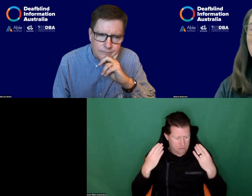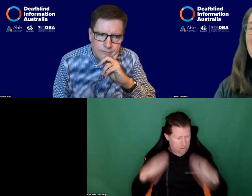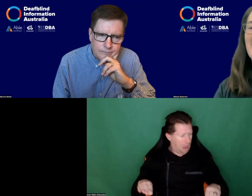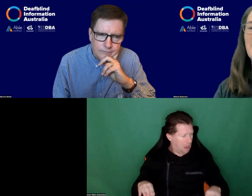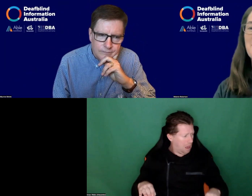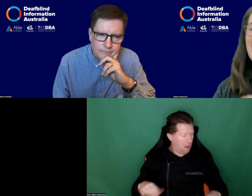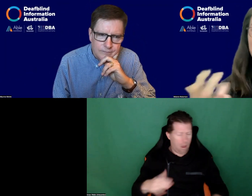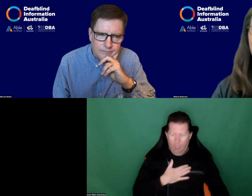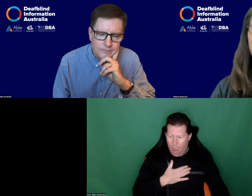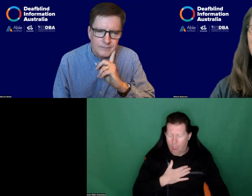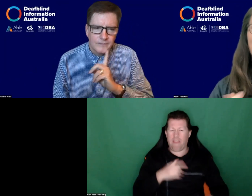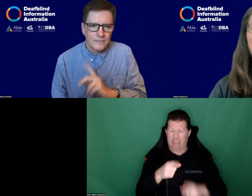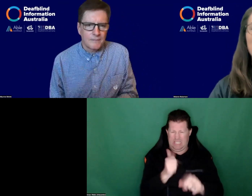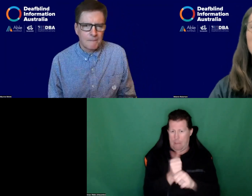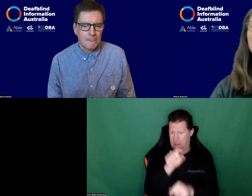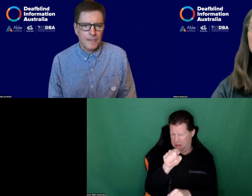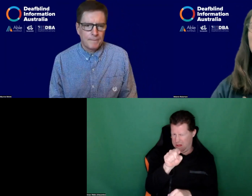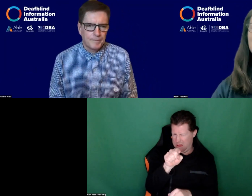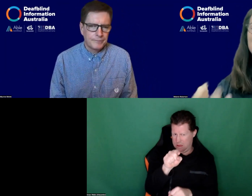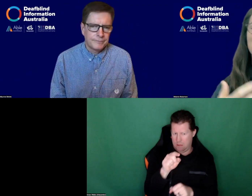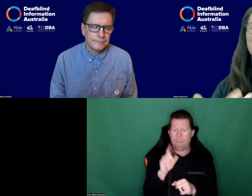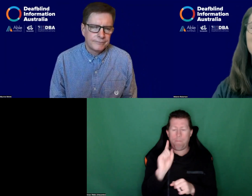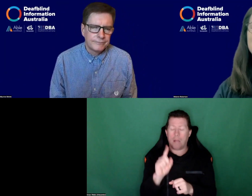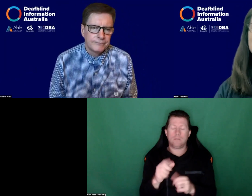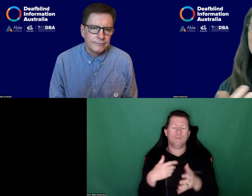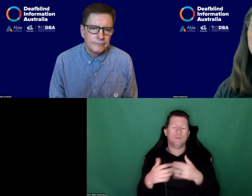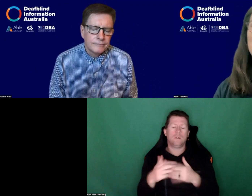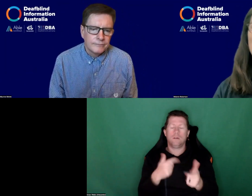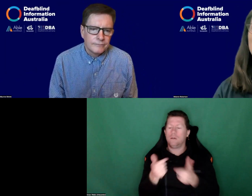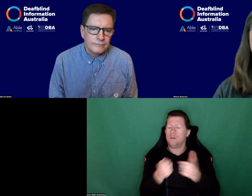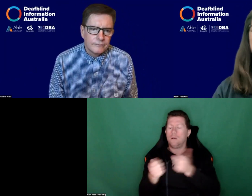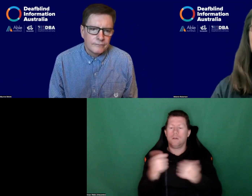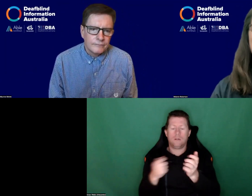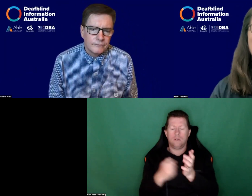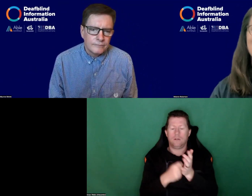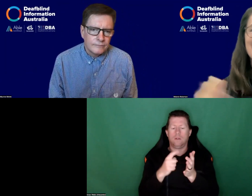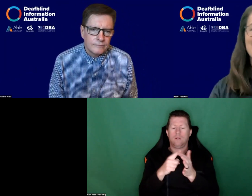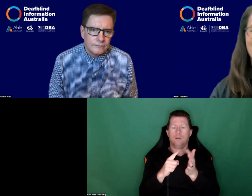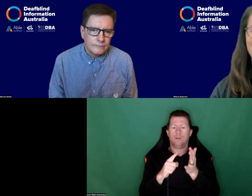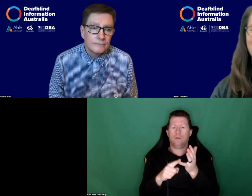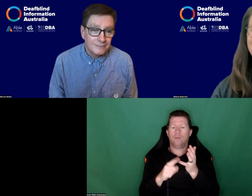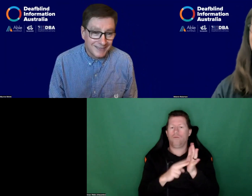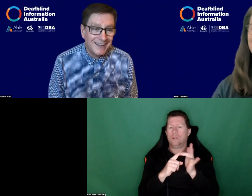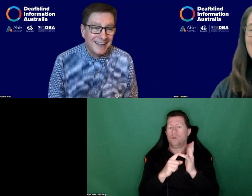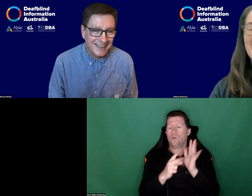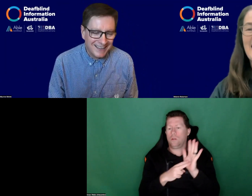You hold a reunion to let her know, you don't die. They just go somewhere else.